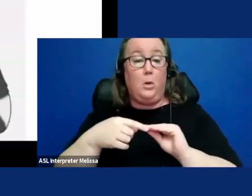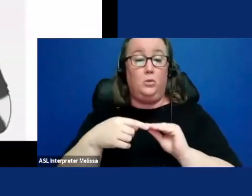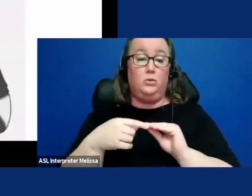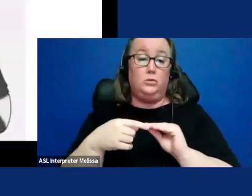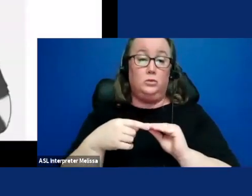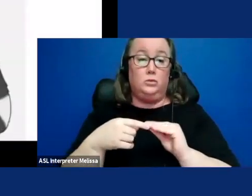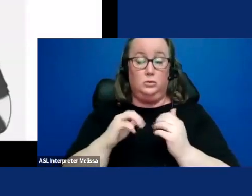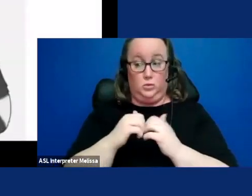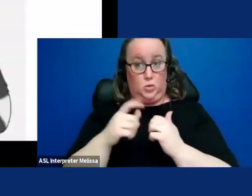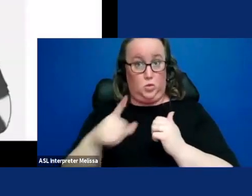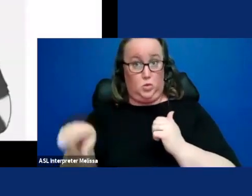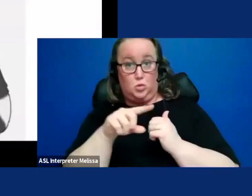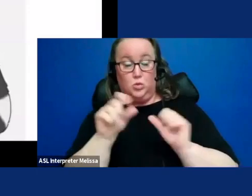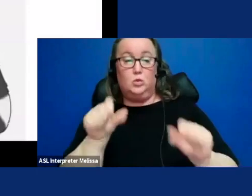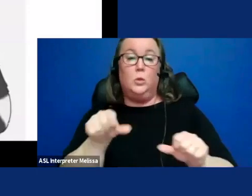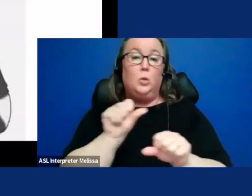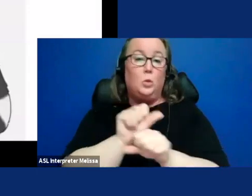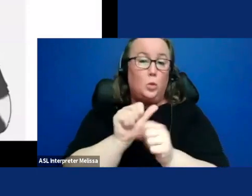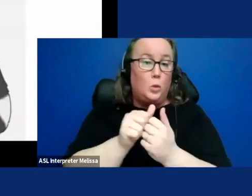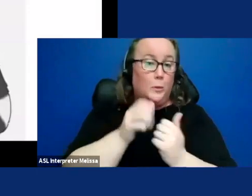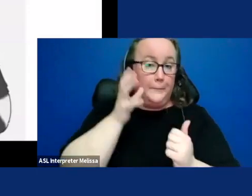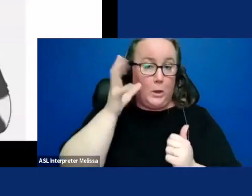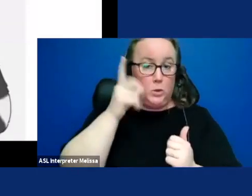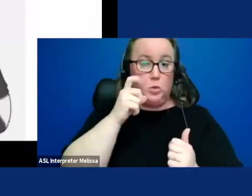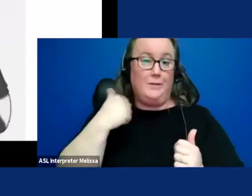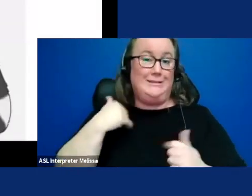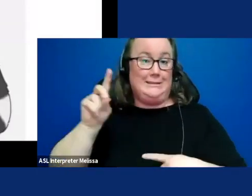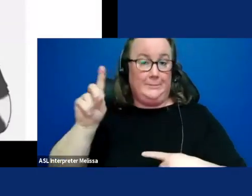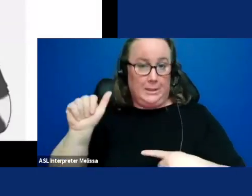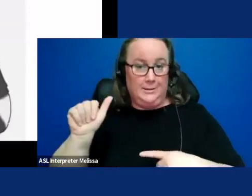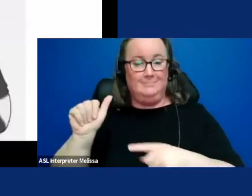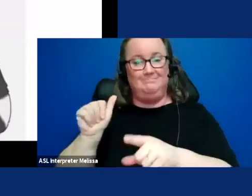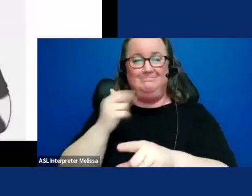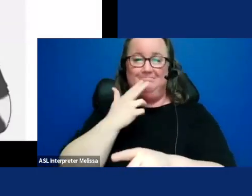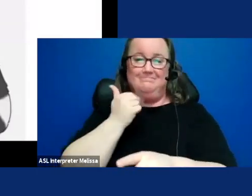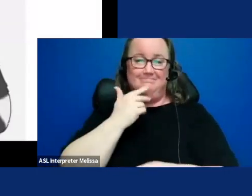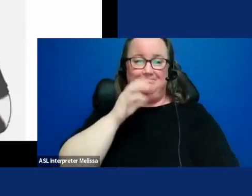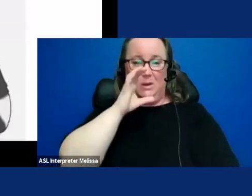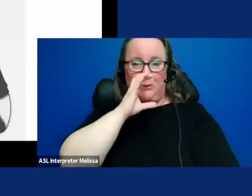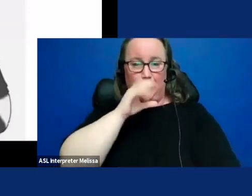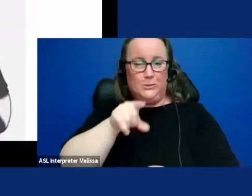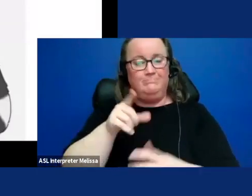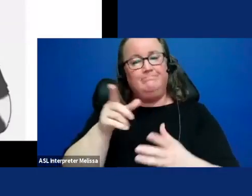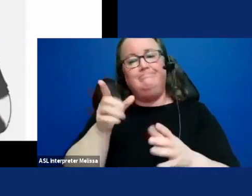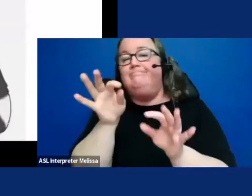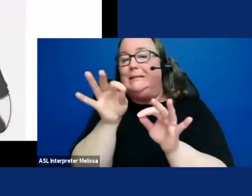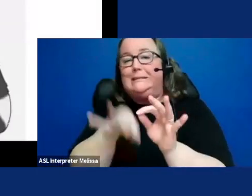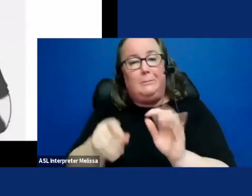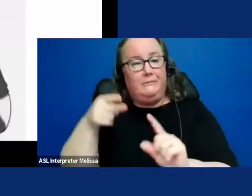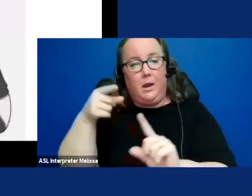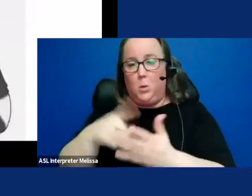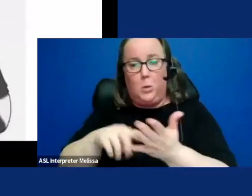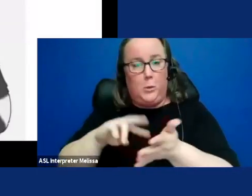can work with parents with disabilities. And this is a cute little cartoon that kind of simplifies what we mean when we say accommodations.